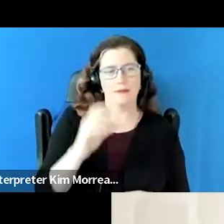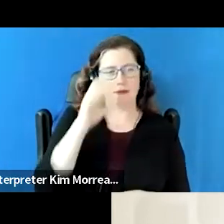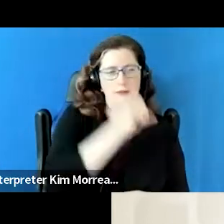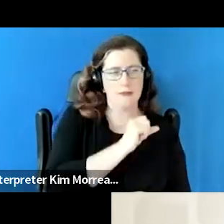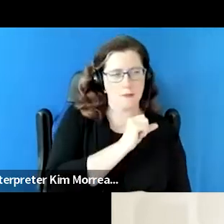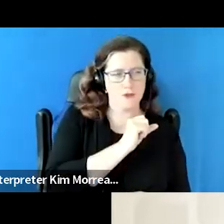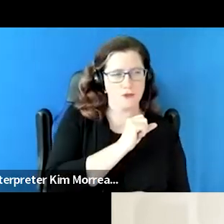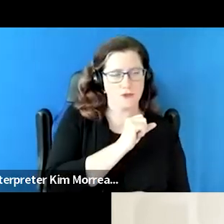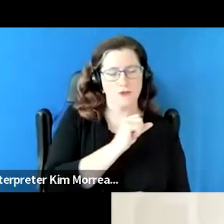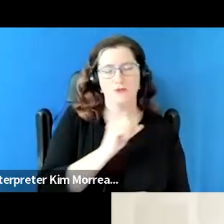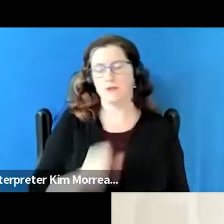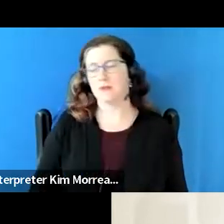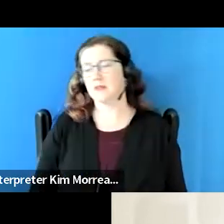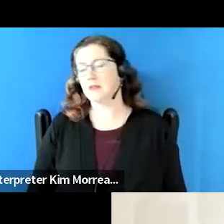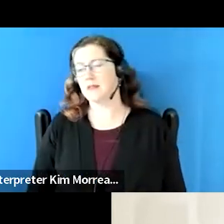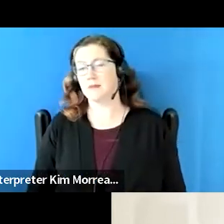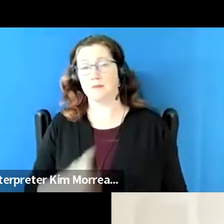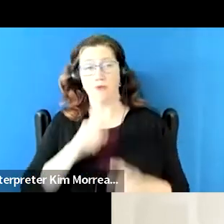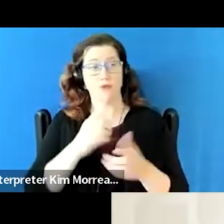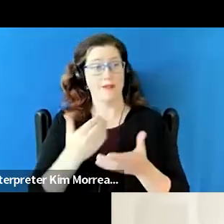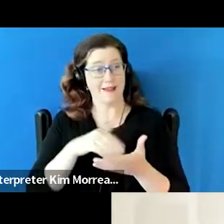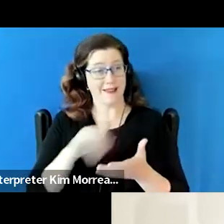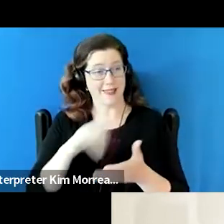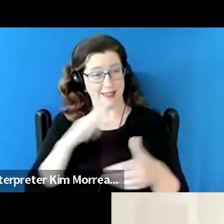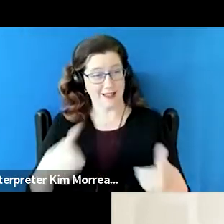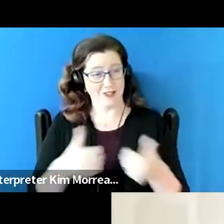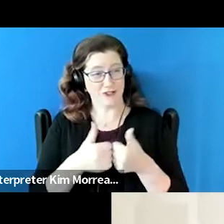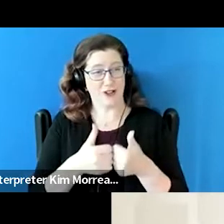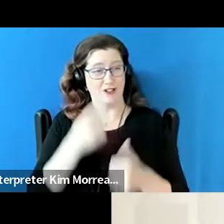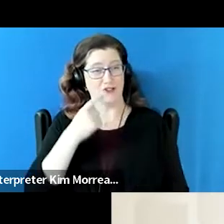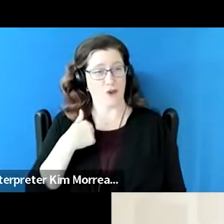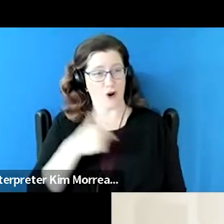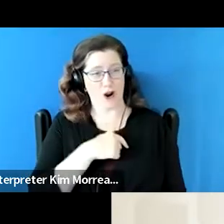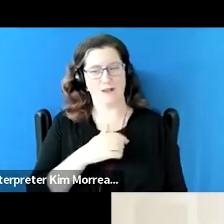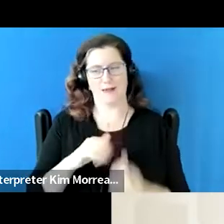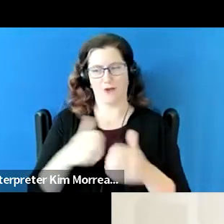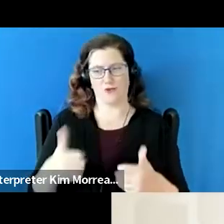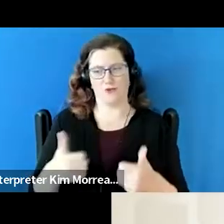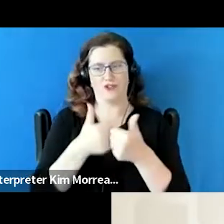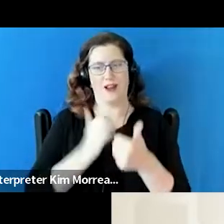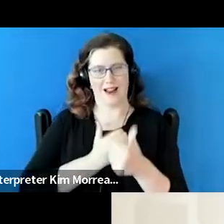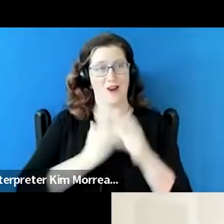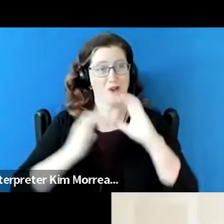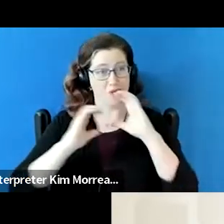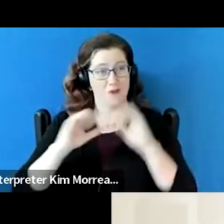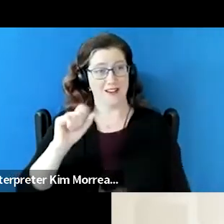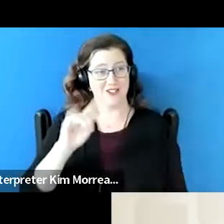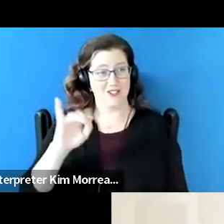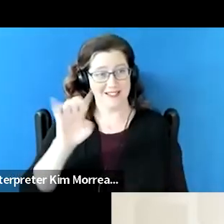So really, and then again, that challenges us to be challenge our communication style and skills, et cetera.